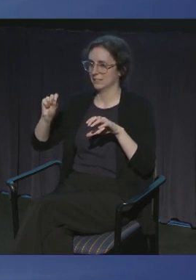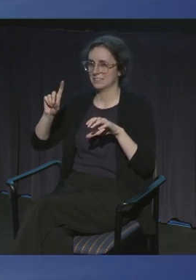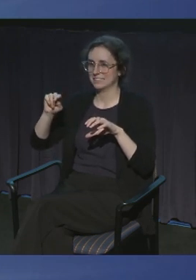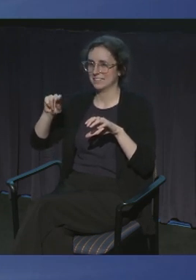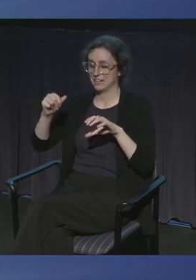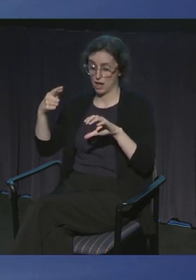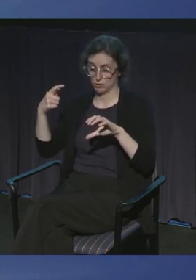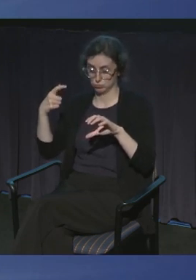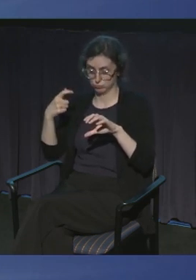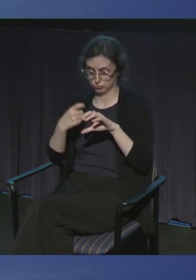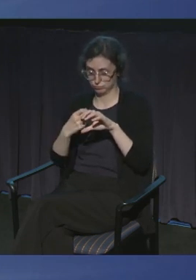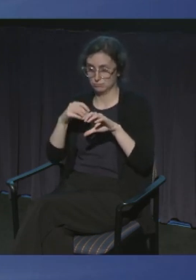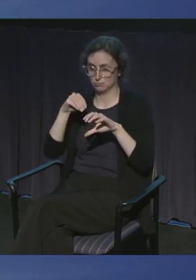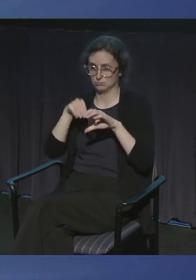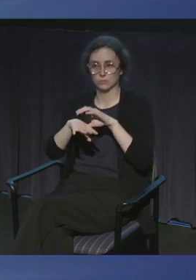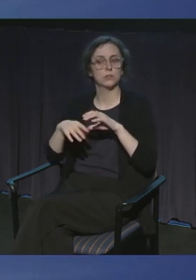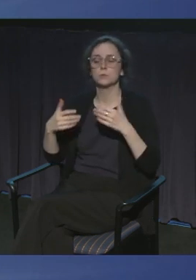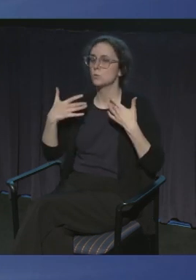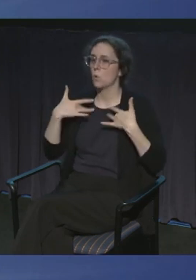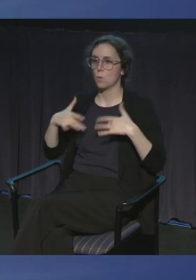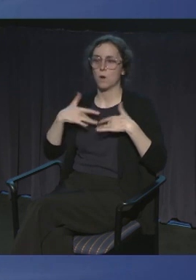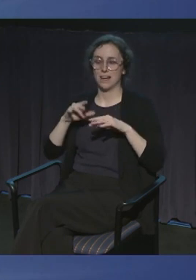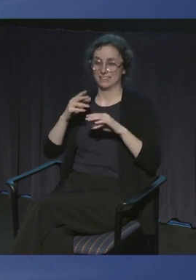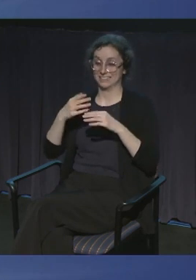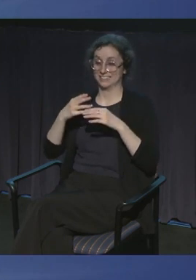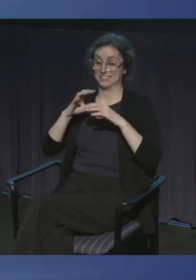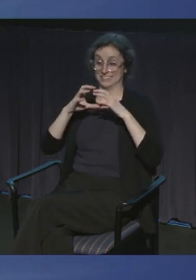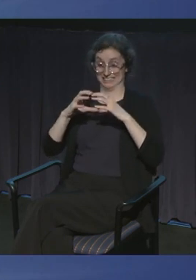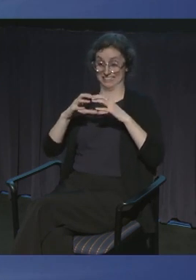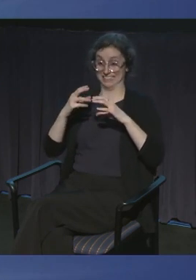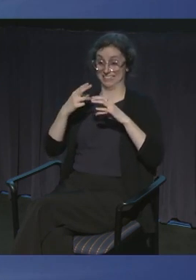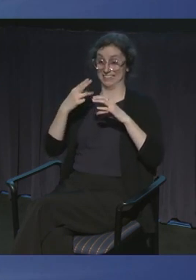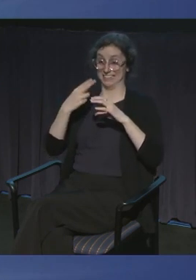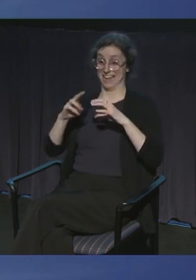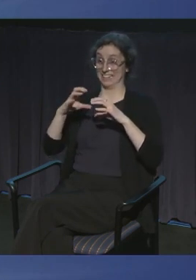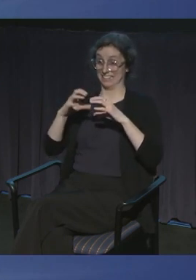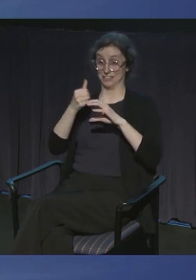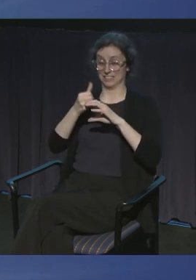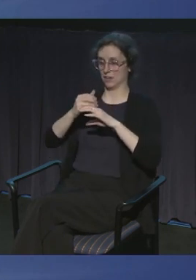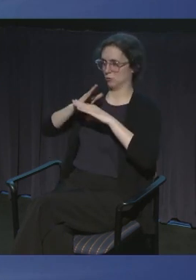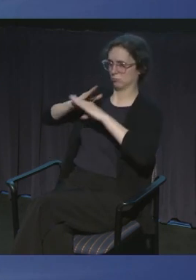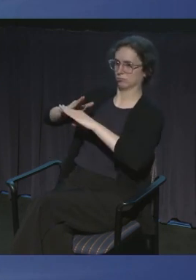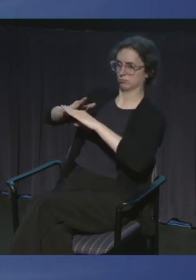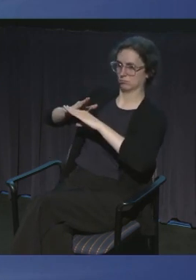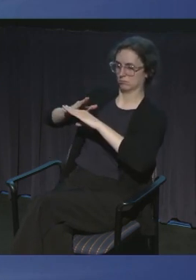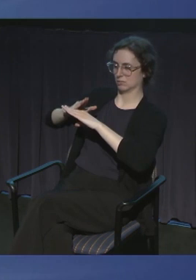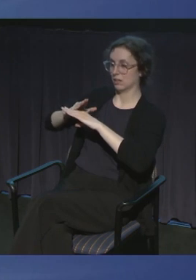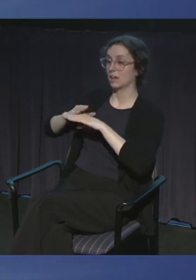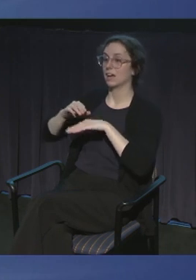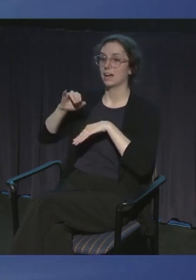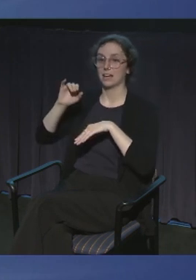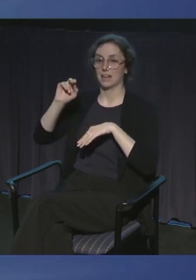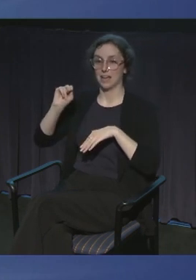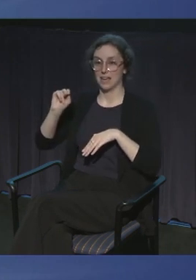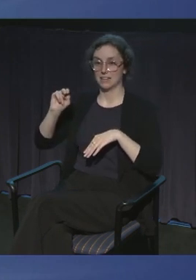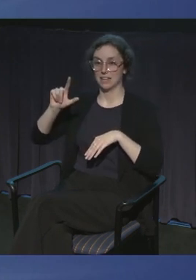DO NOT WANT TO HAVE AN IMMUNE RESPONSE OR INTERFERON